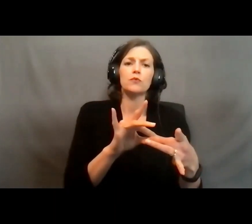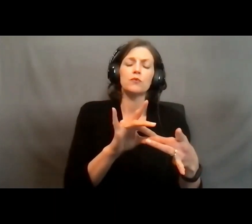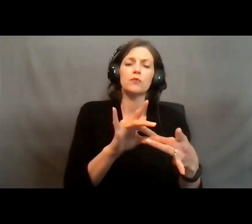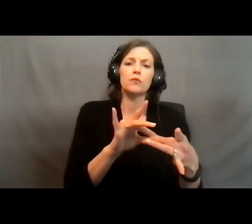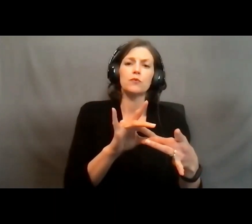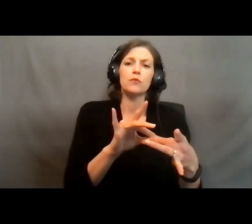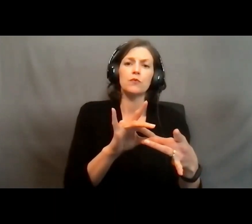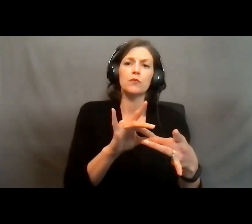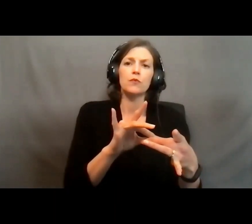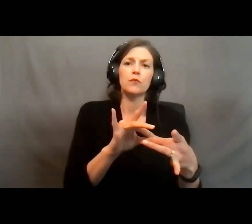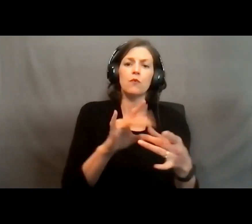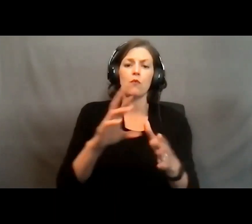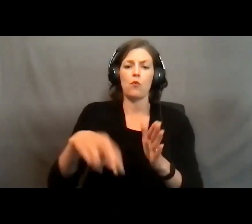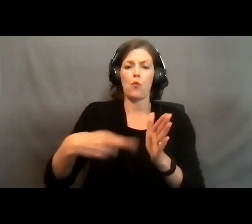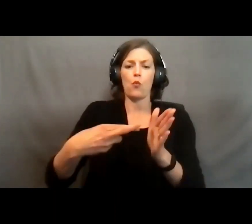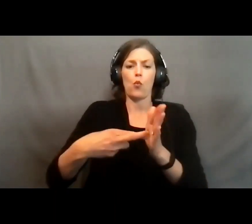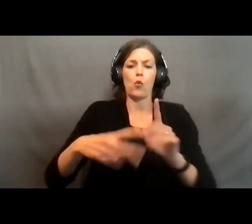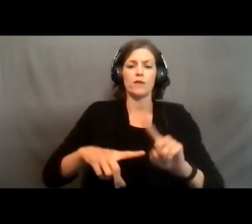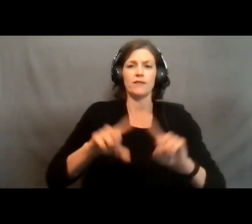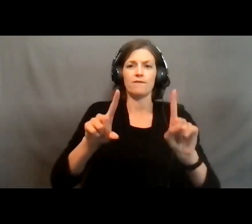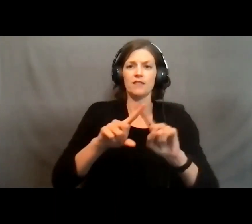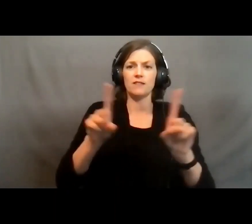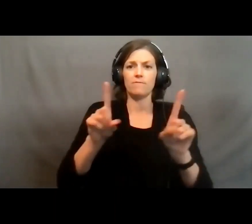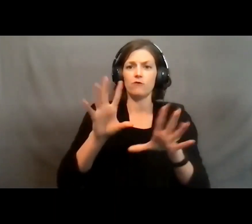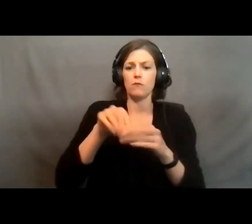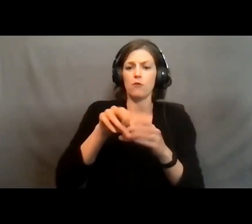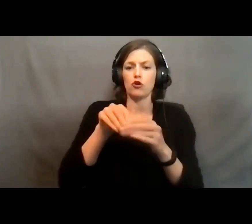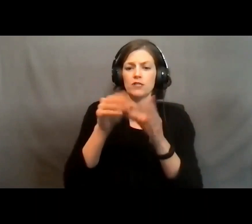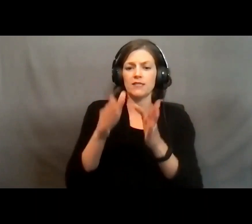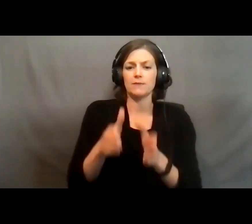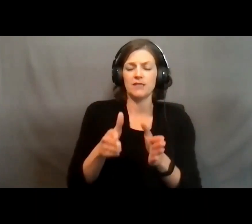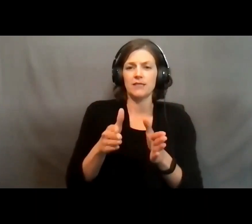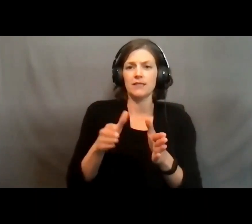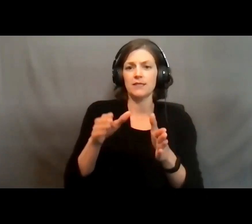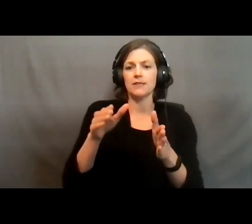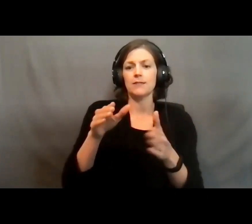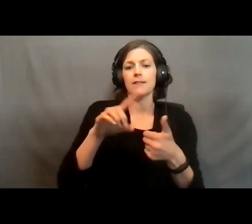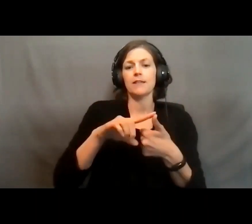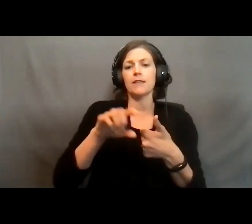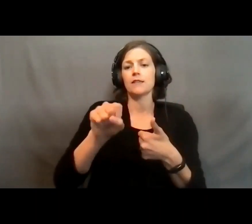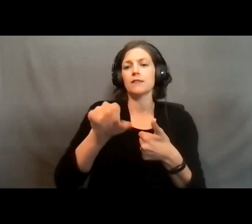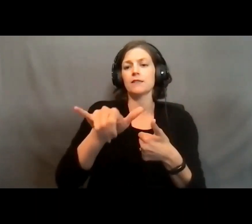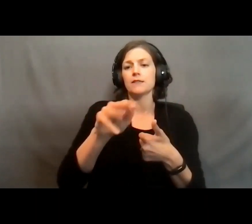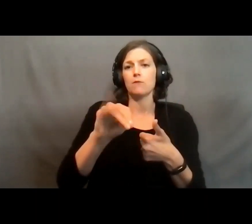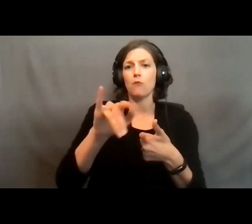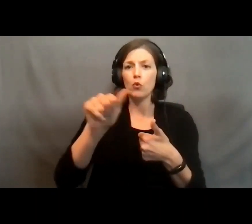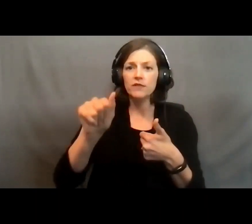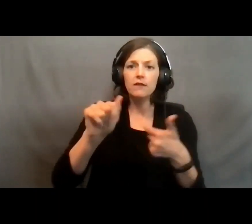roles of different participants in symposia 13:33:22 , structure poster sessions